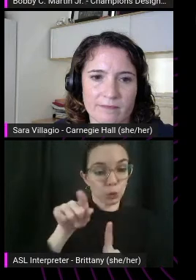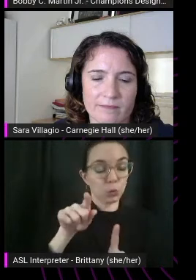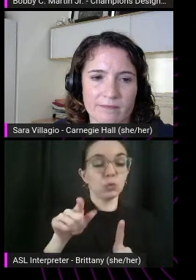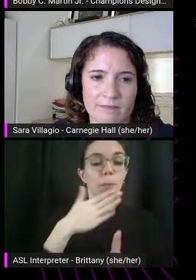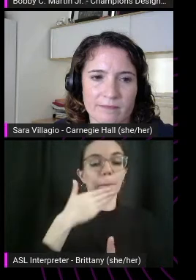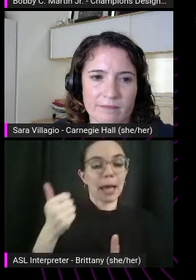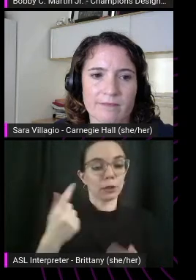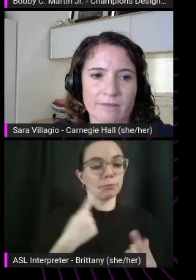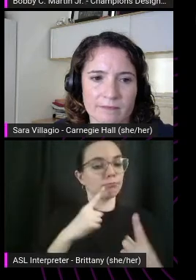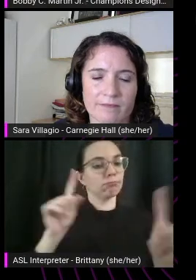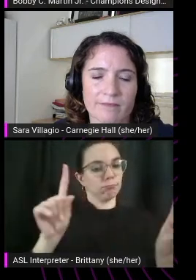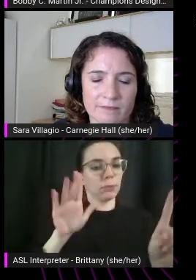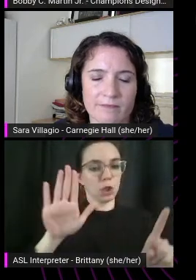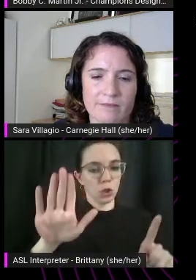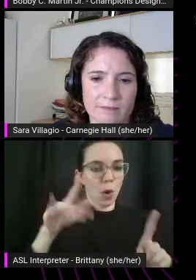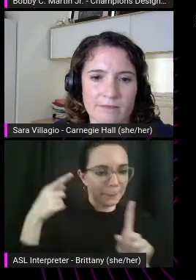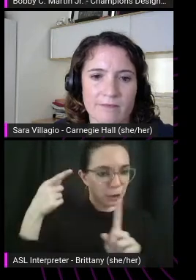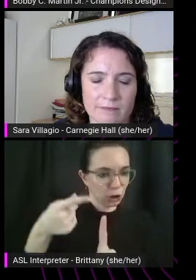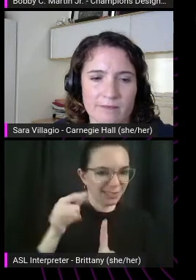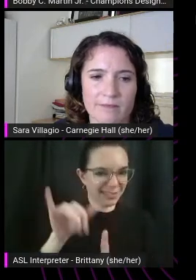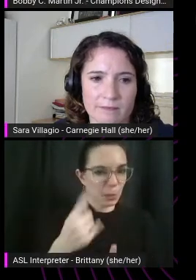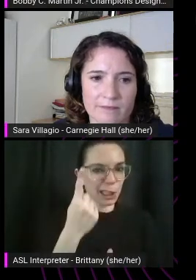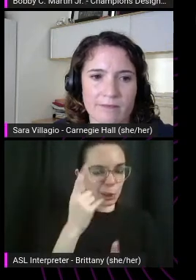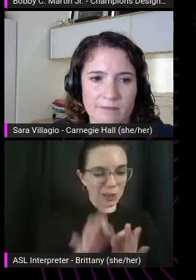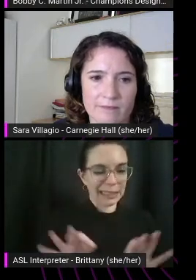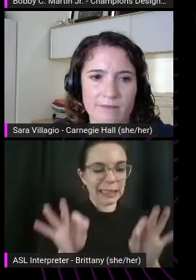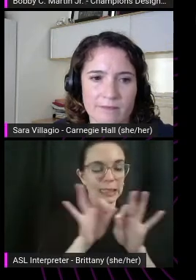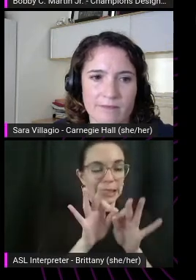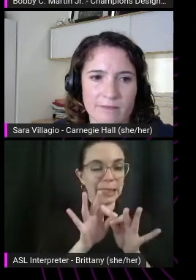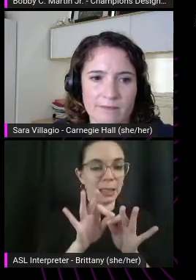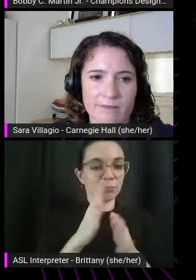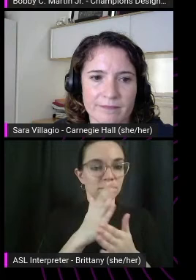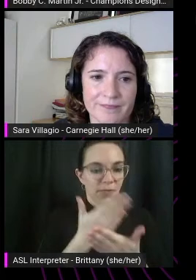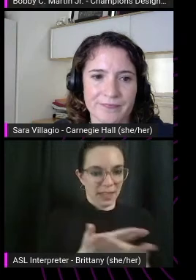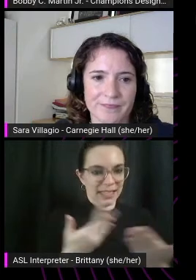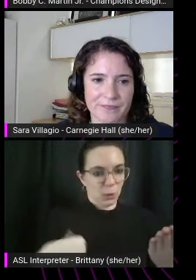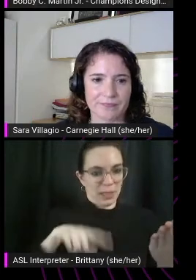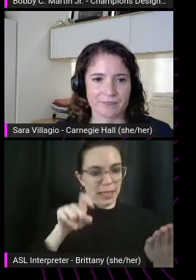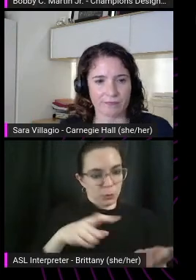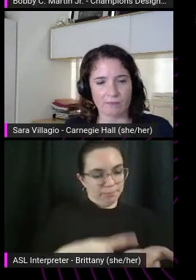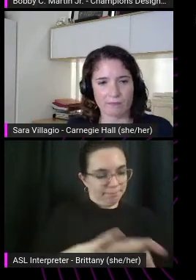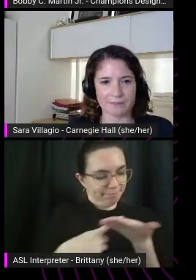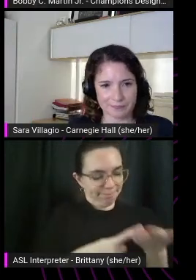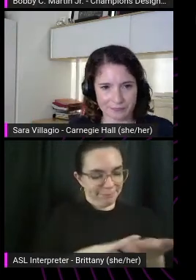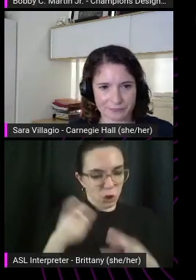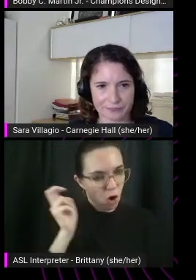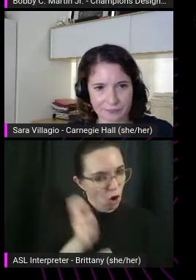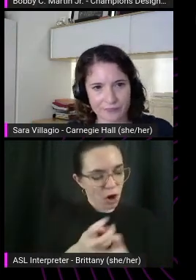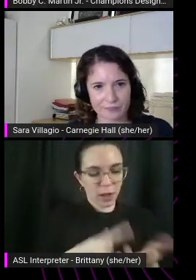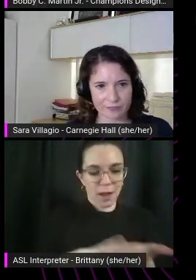That was one of the key areas that we had to discuss and some hard conversations that we were to have with Carnegie Hall because that